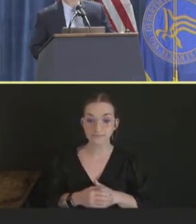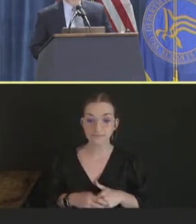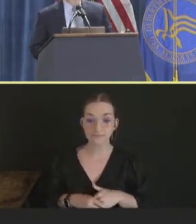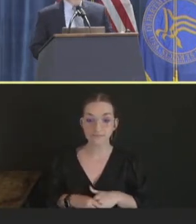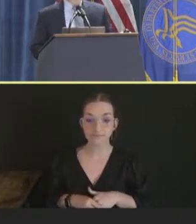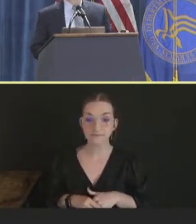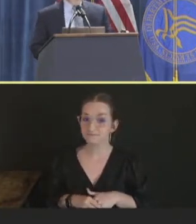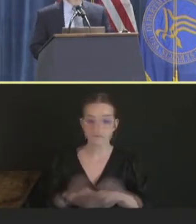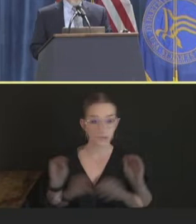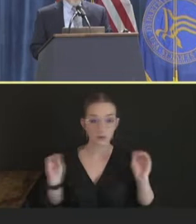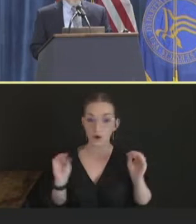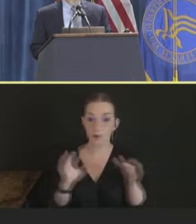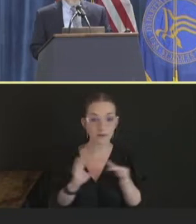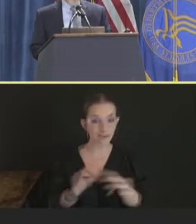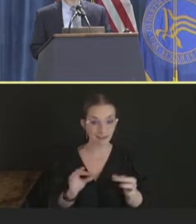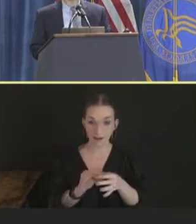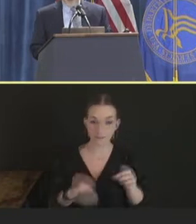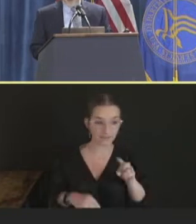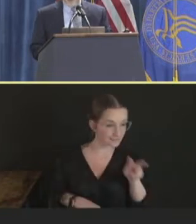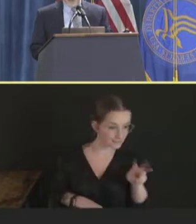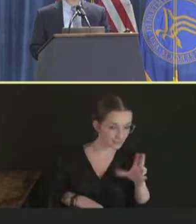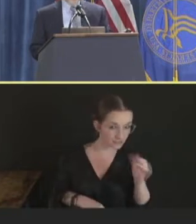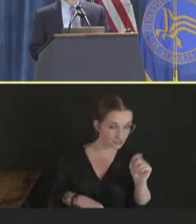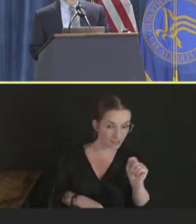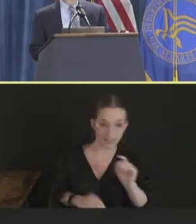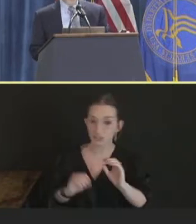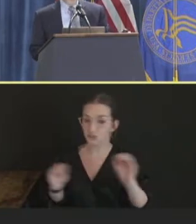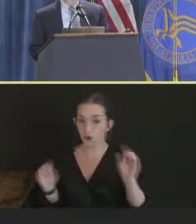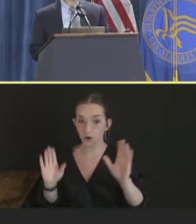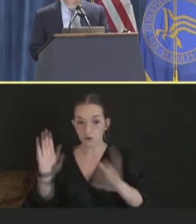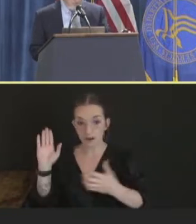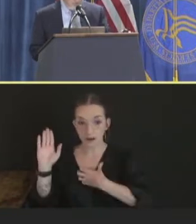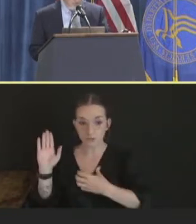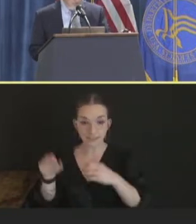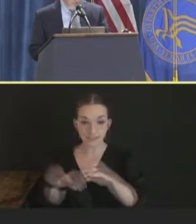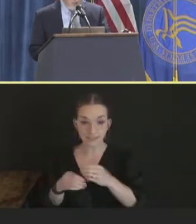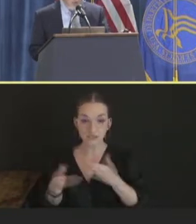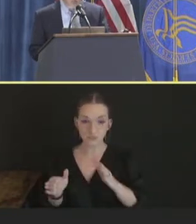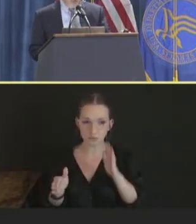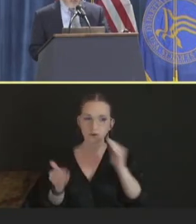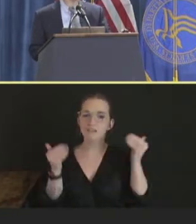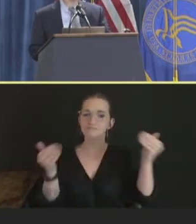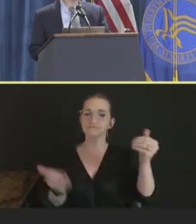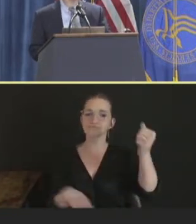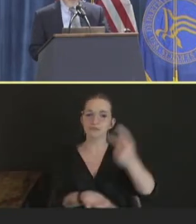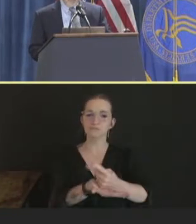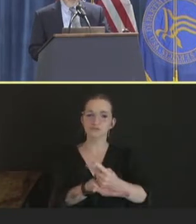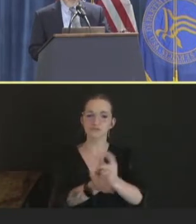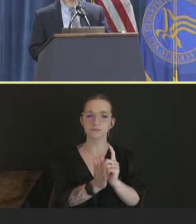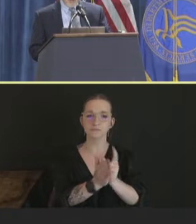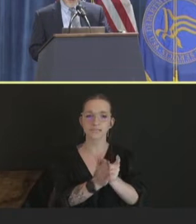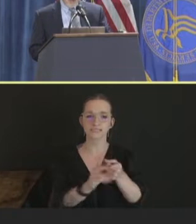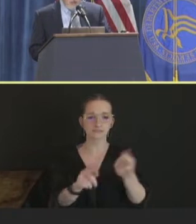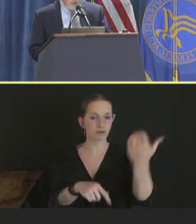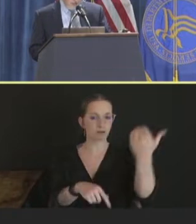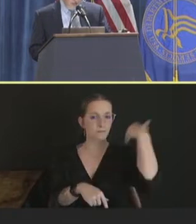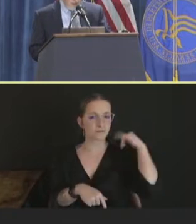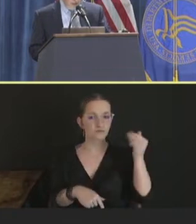See no comments coming through the chat, and no objections in the room. We will stand approved. Thank you.